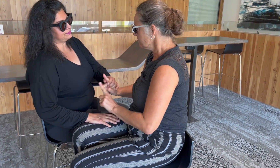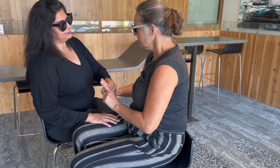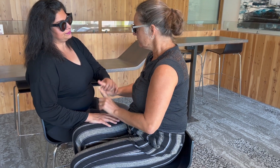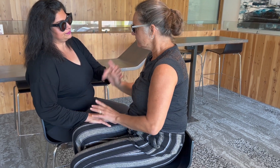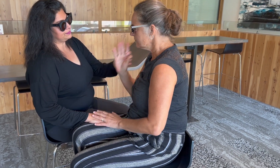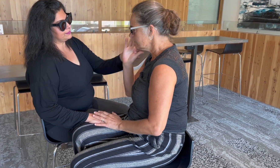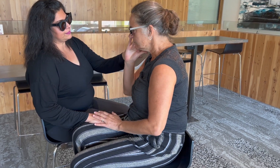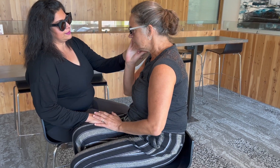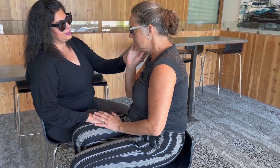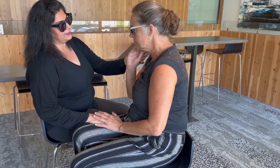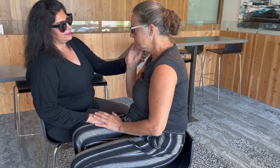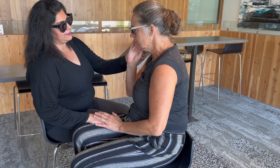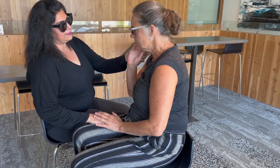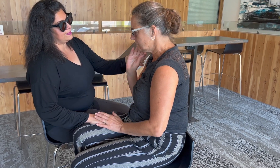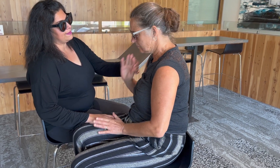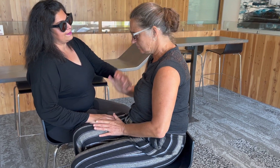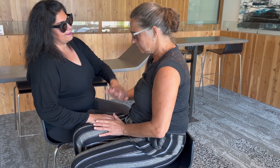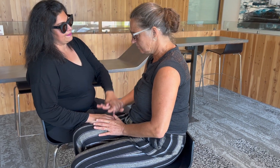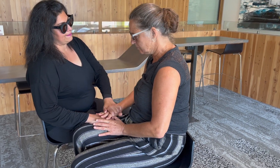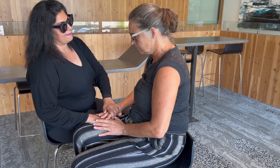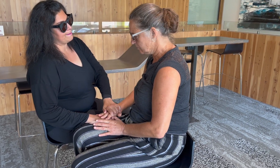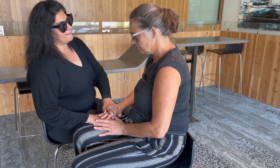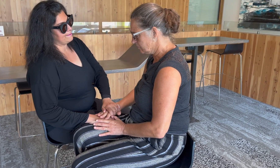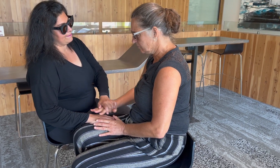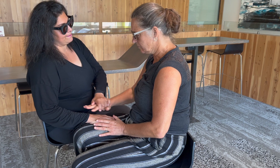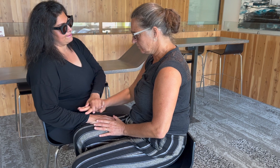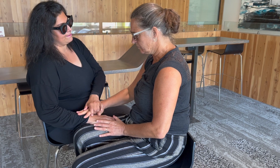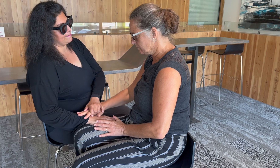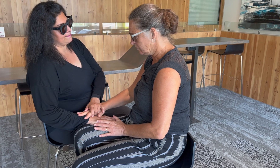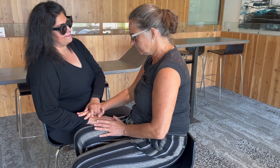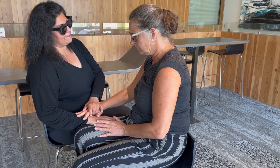Each individual might have a varied experience based on their preference.